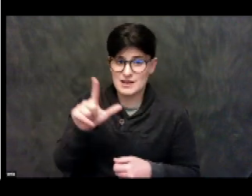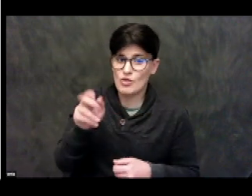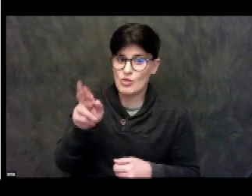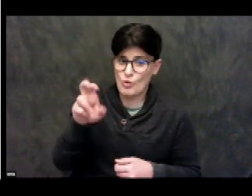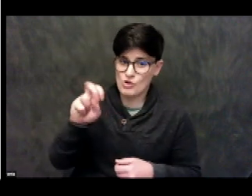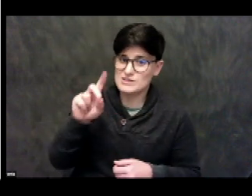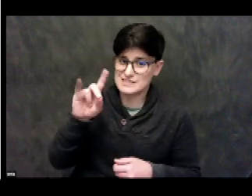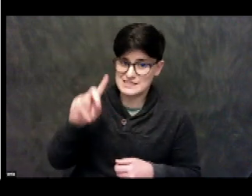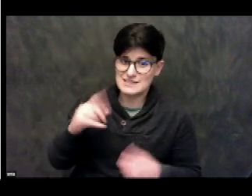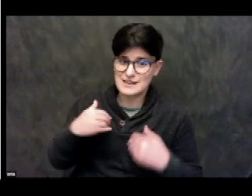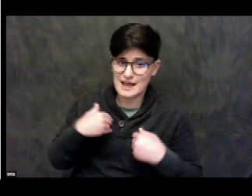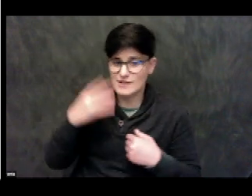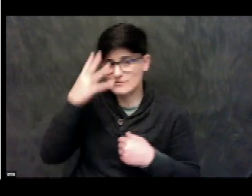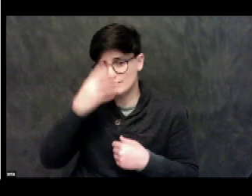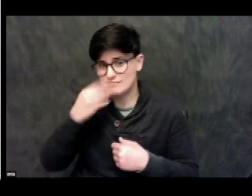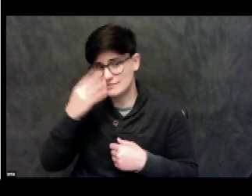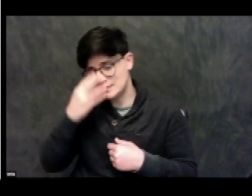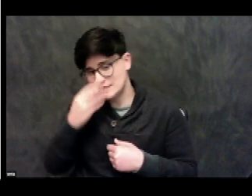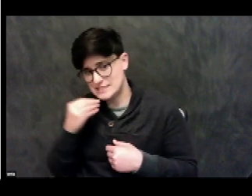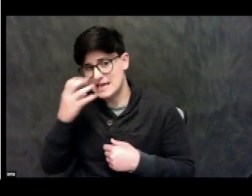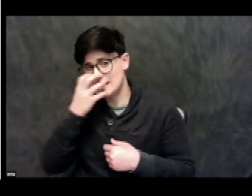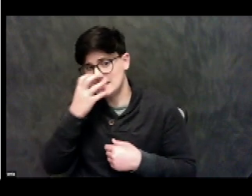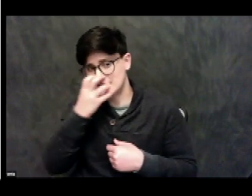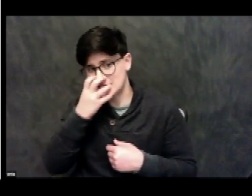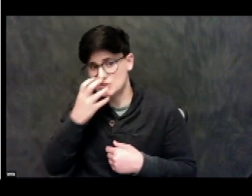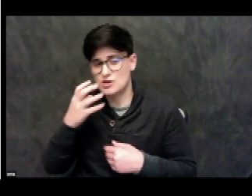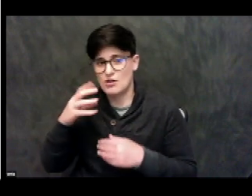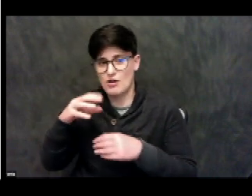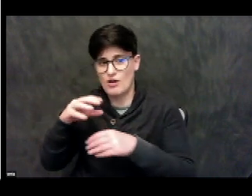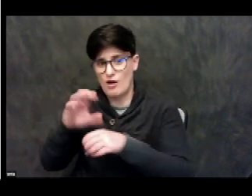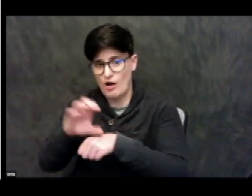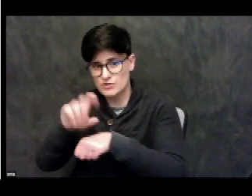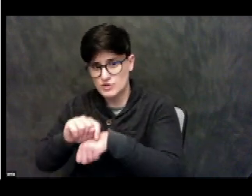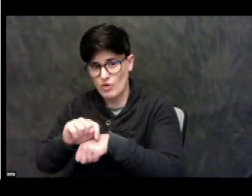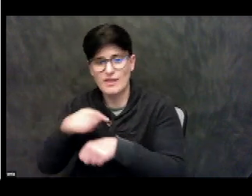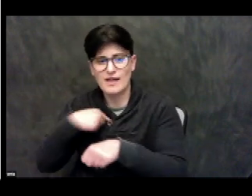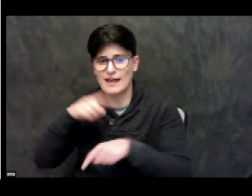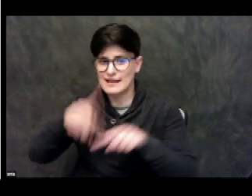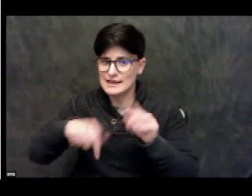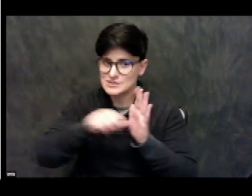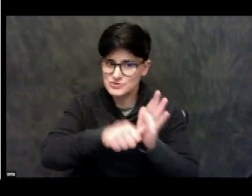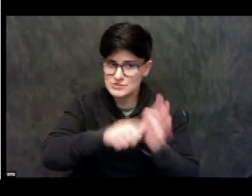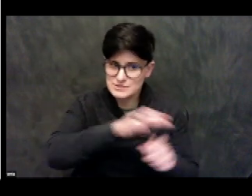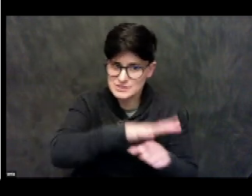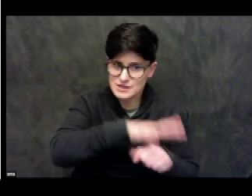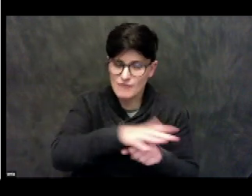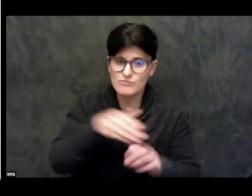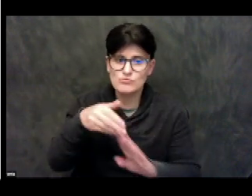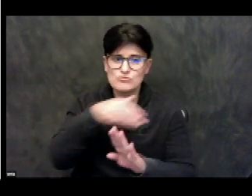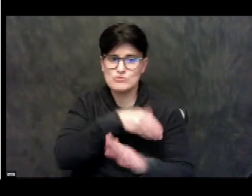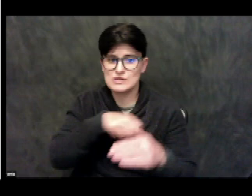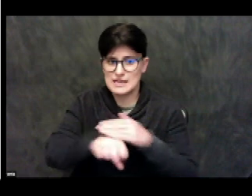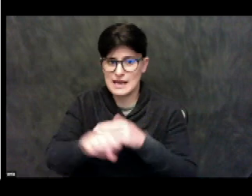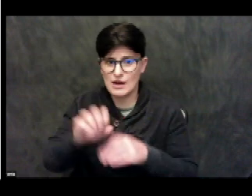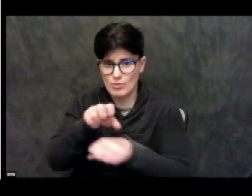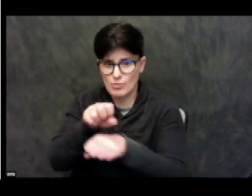I can't stress enough that a prenatal appointment with the anesthesia more so that they just documented in the medical record